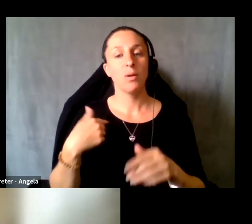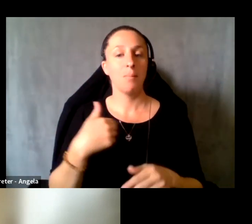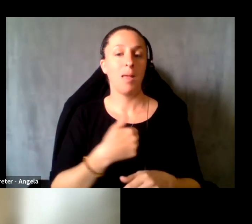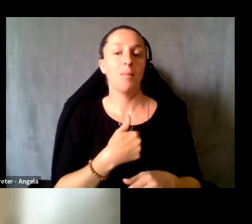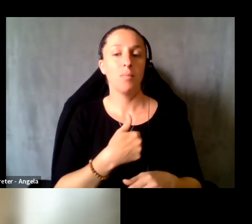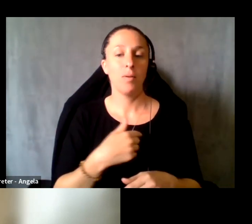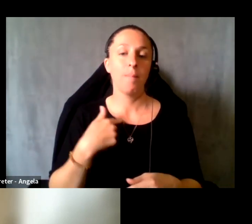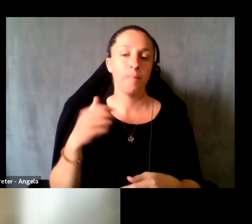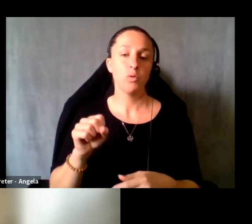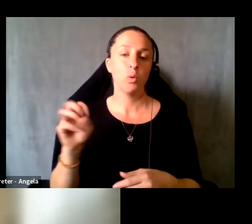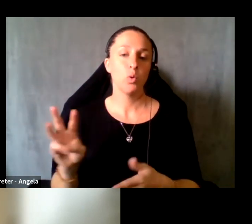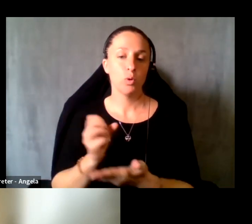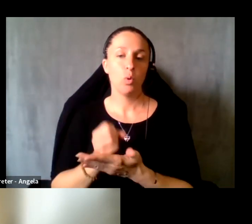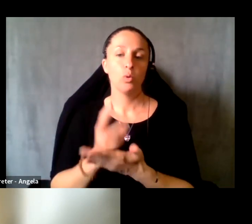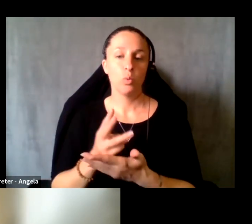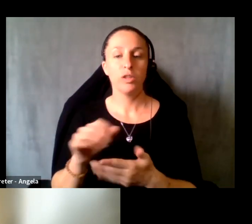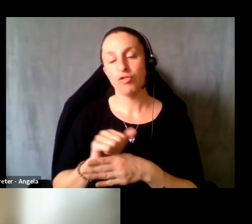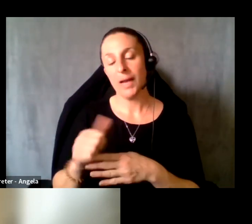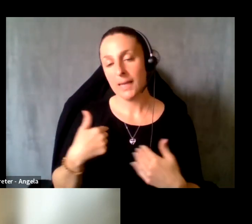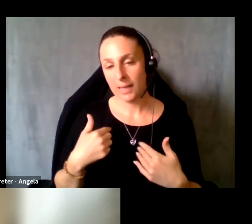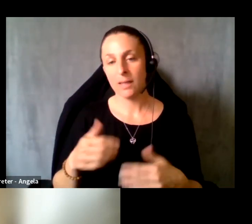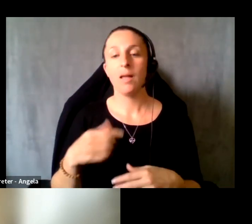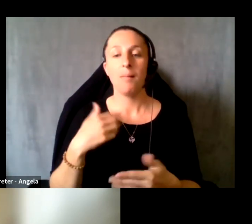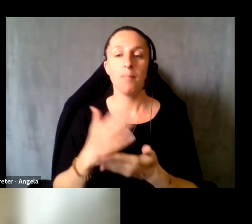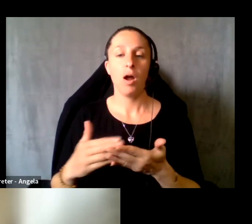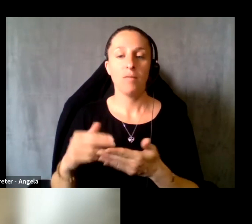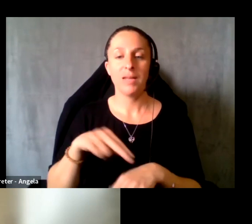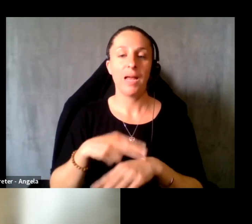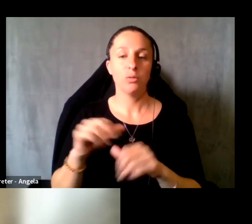a social worker by training, so I'm part of the National Association of Social Workers